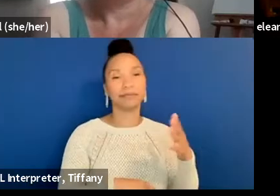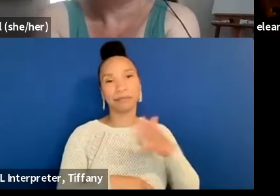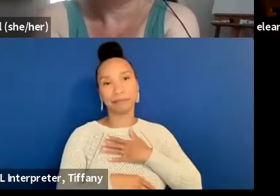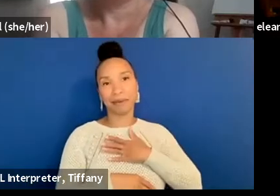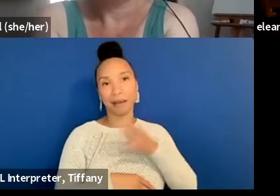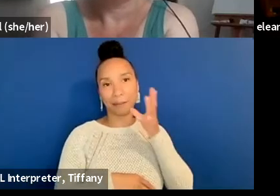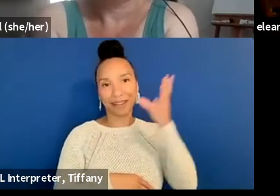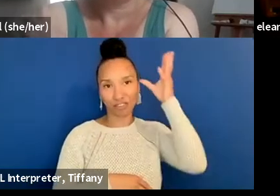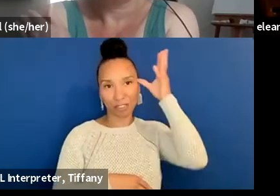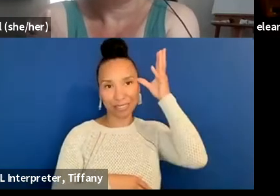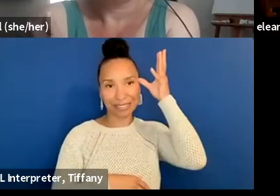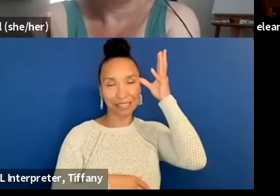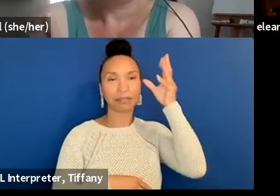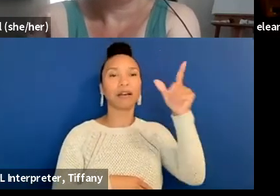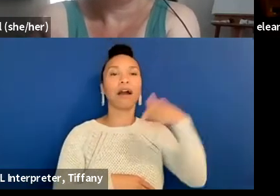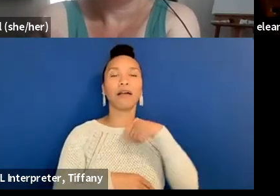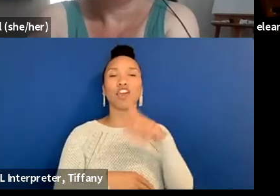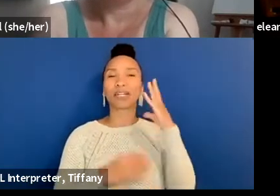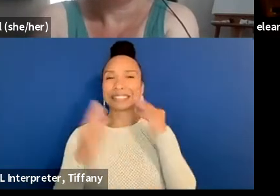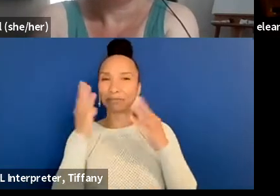x (they/themme): system as it is and.